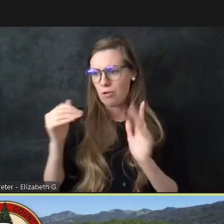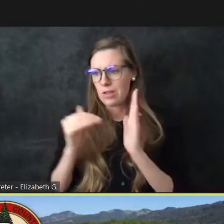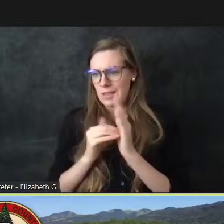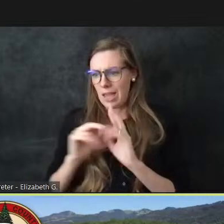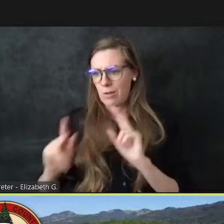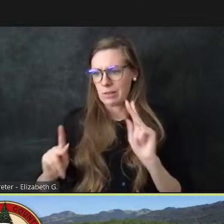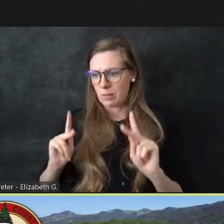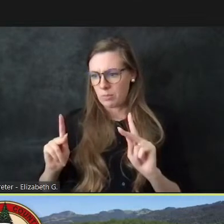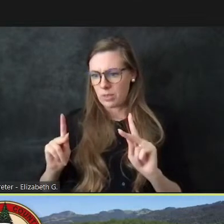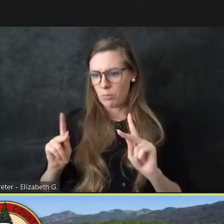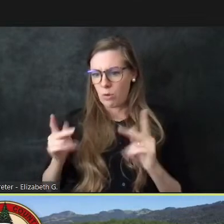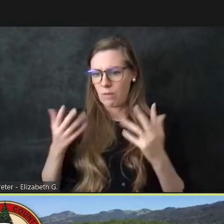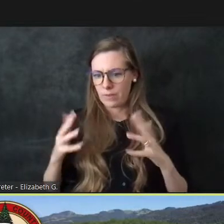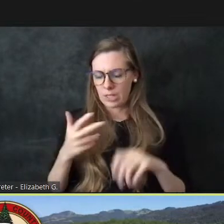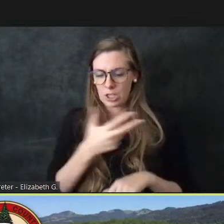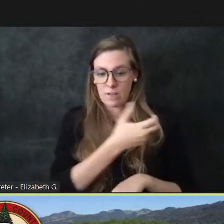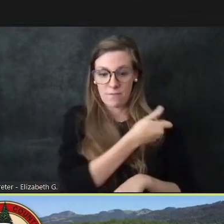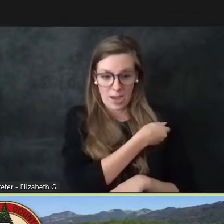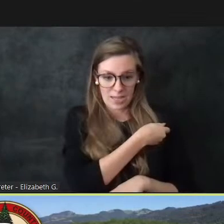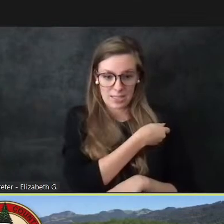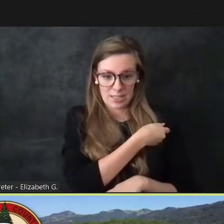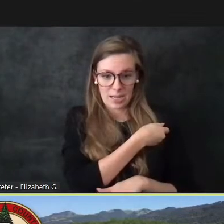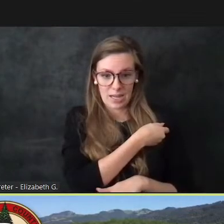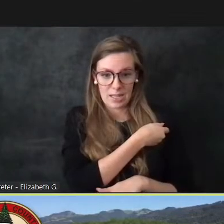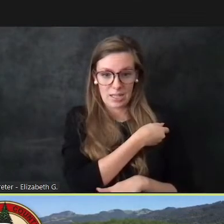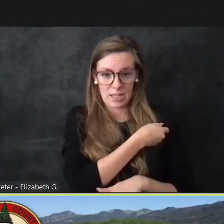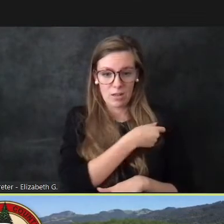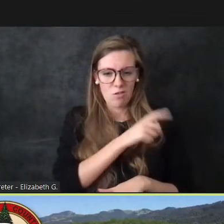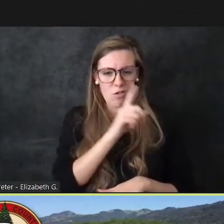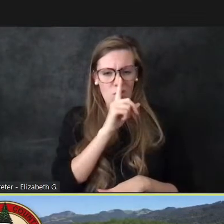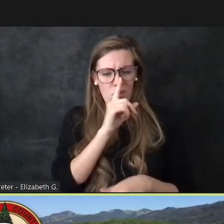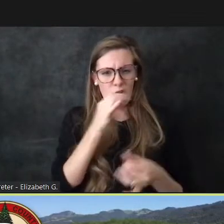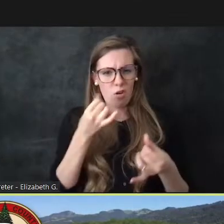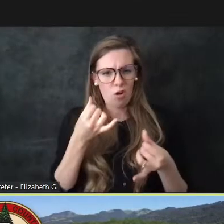have been vaccinated, are they still coming positive with COVID?